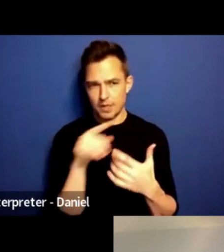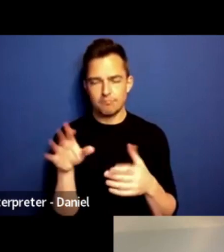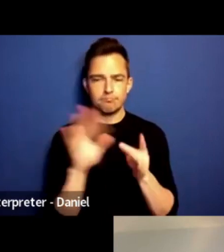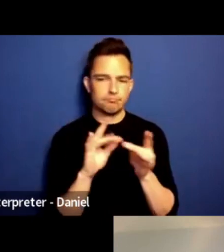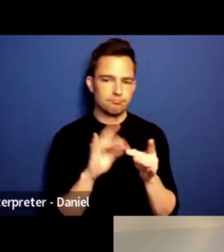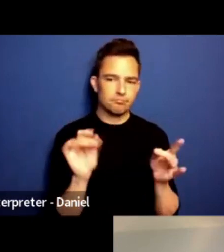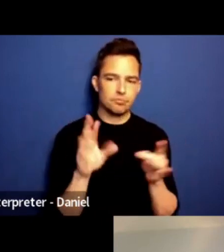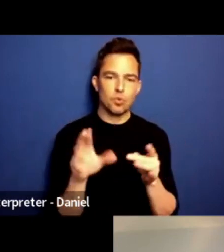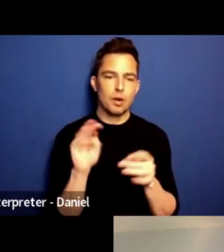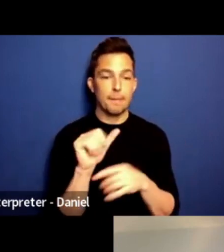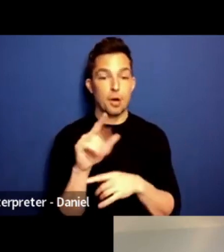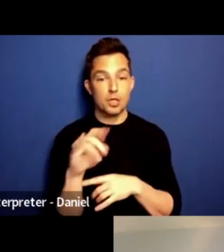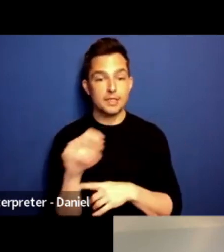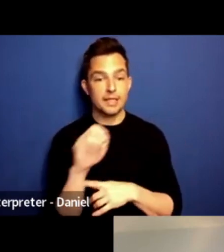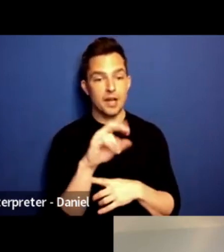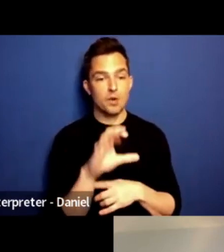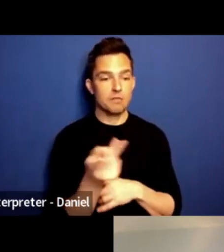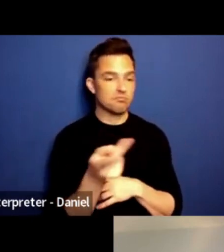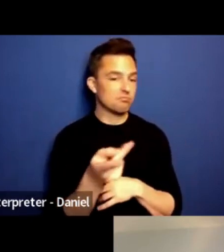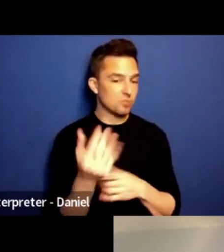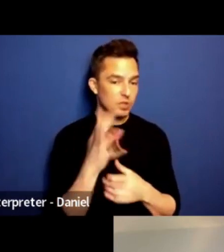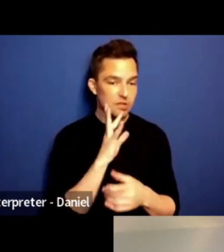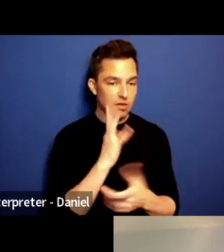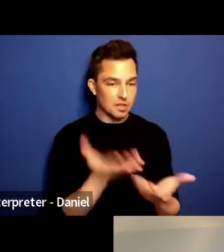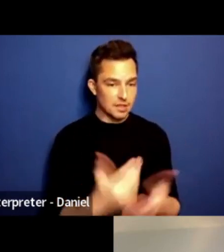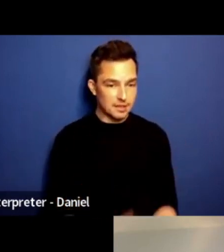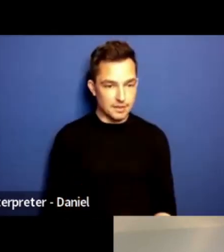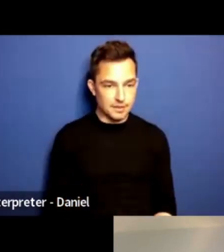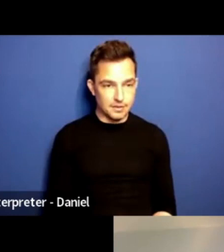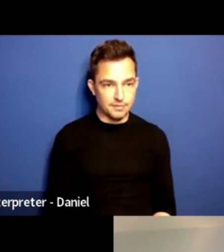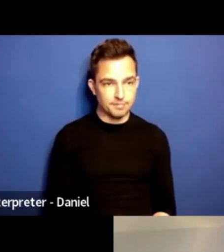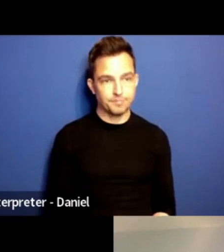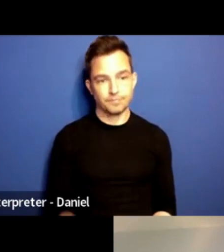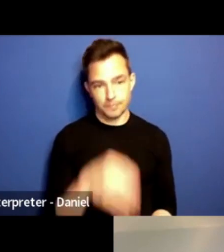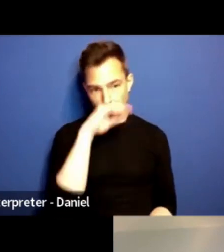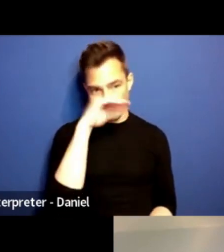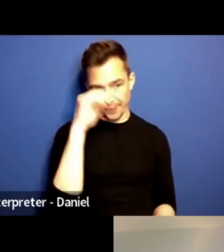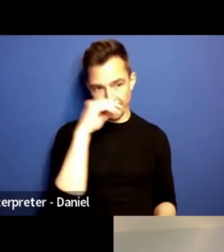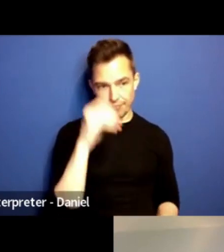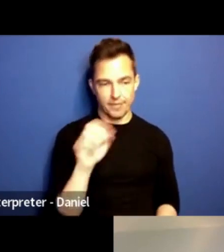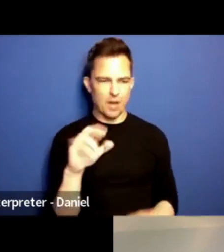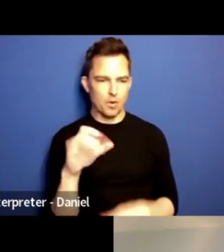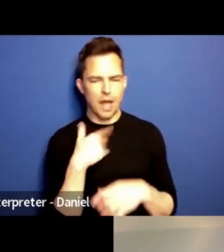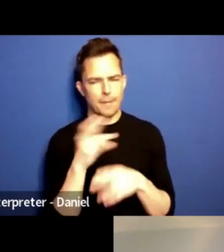Martin or Eric is going to jump in. Eric Washington: Um, I'll be really brief. Sometimes once